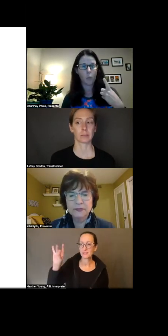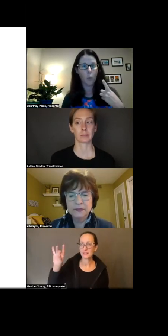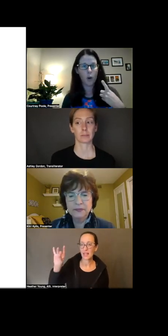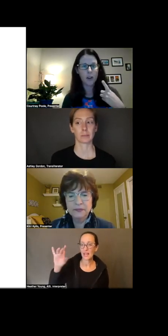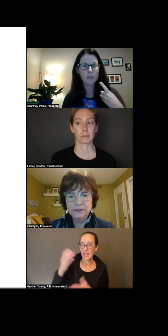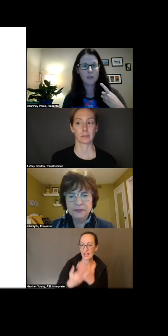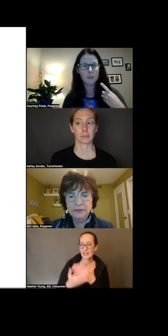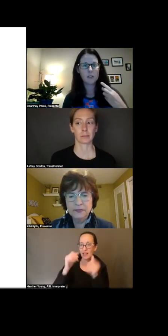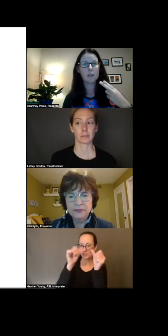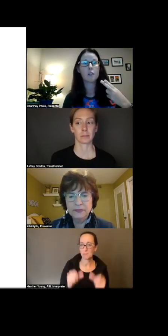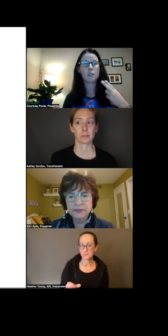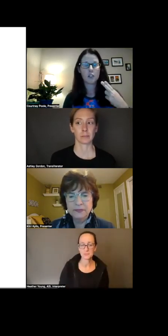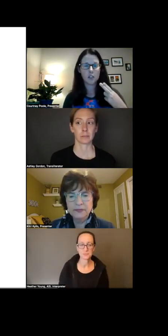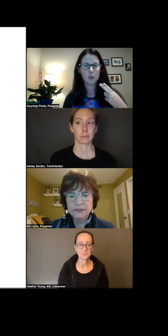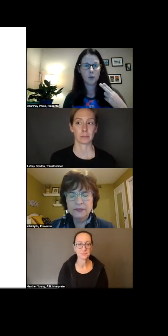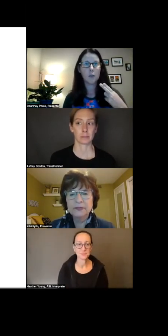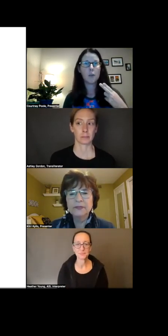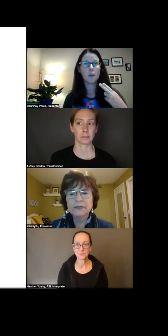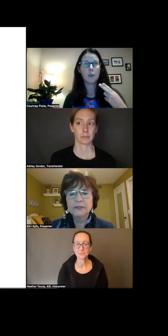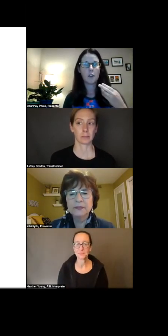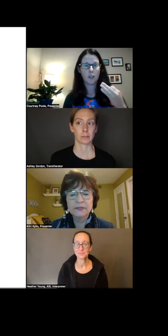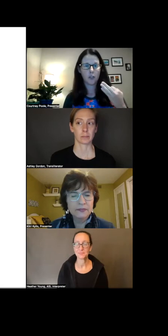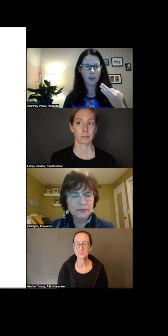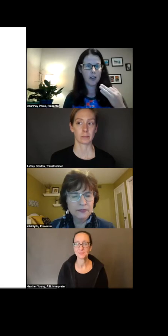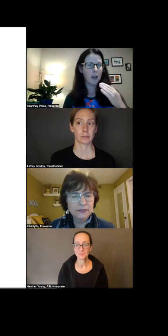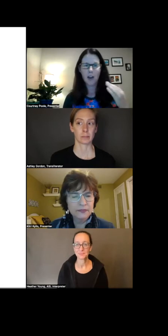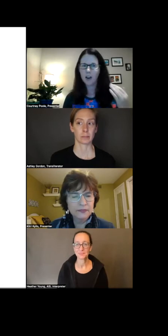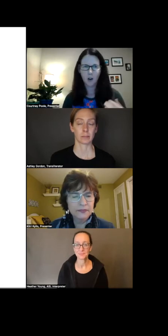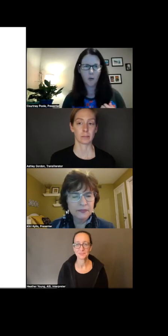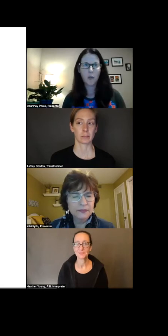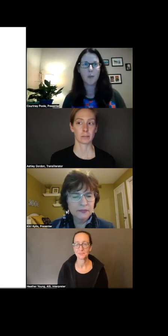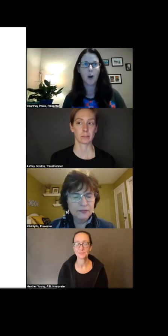1, 2, 3, I'm not going to go through them all.